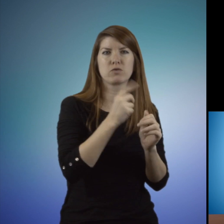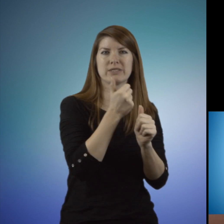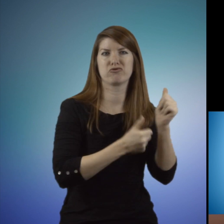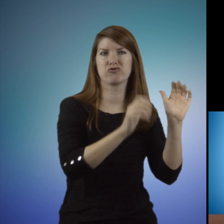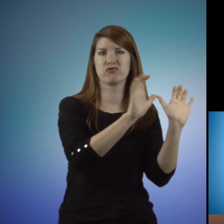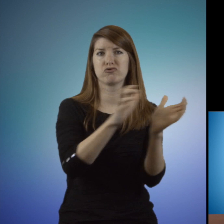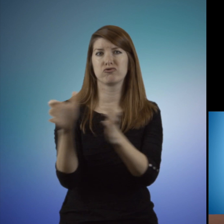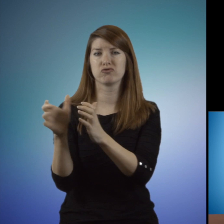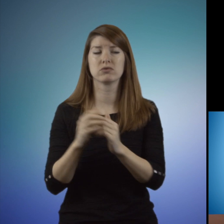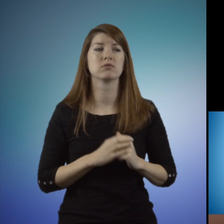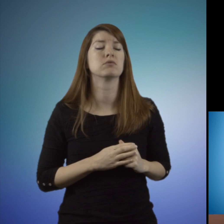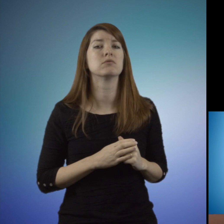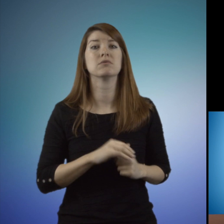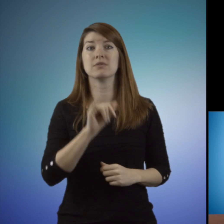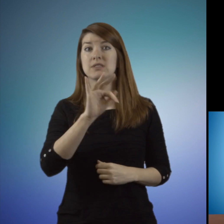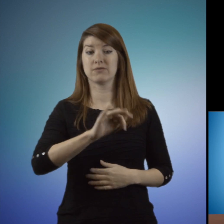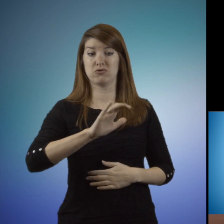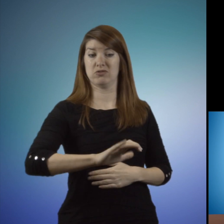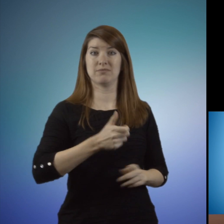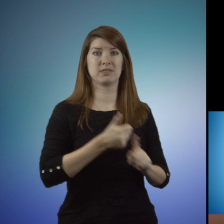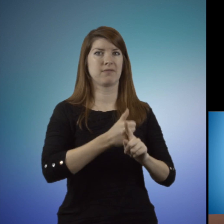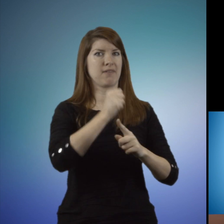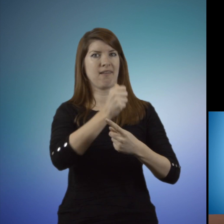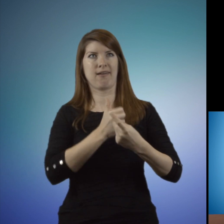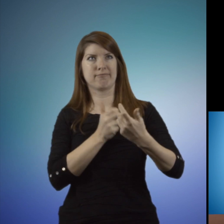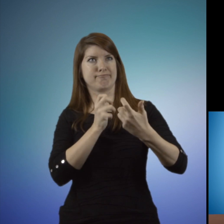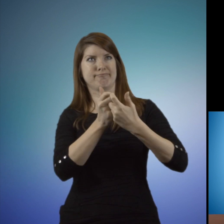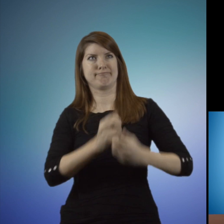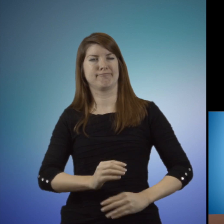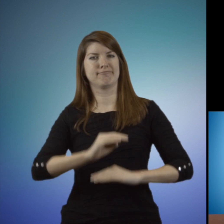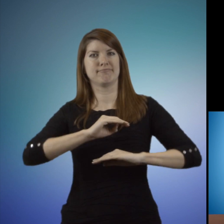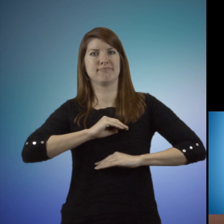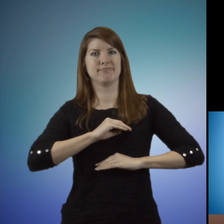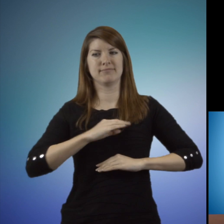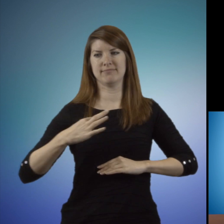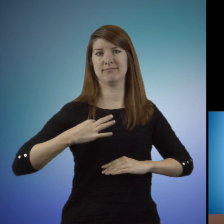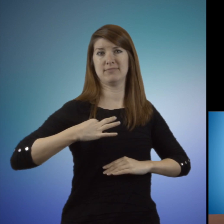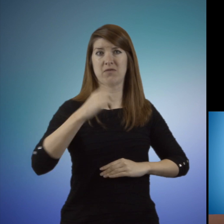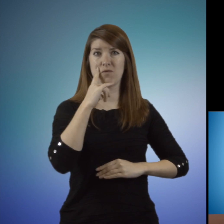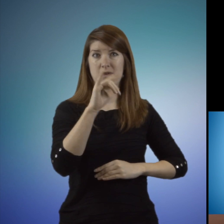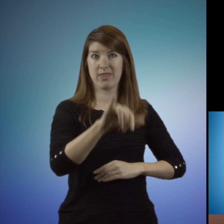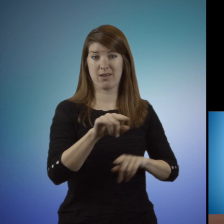If a child is not eligible at this transition point, there needs to be a meeting